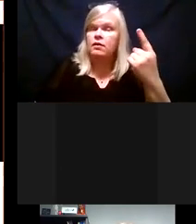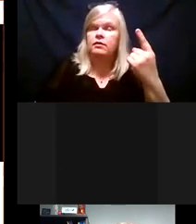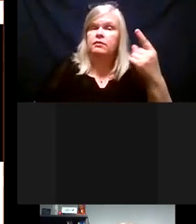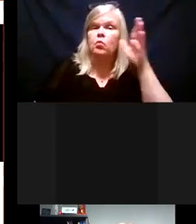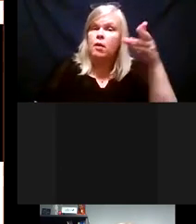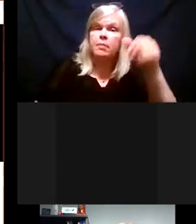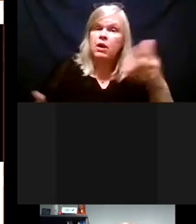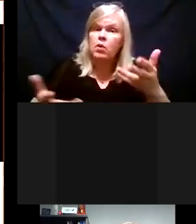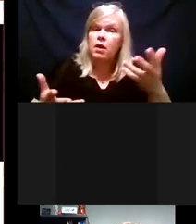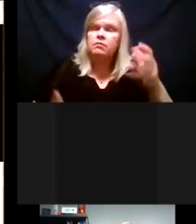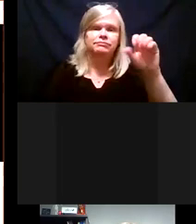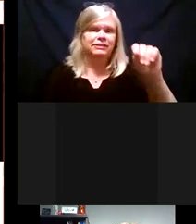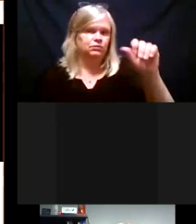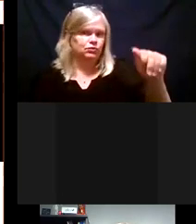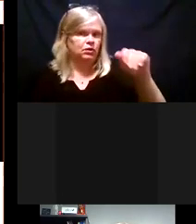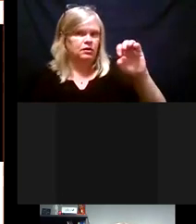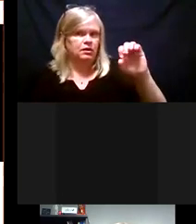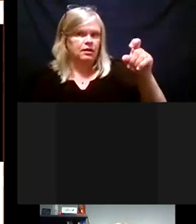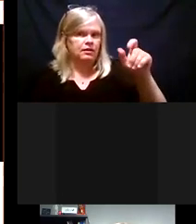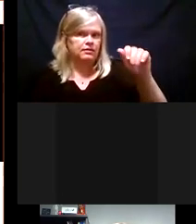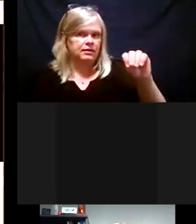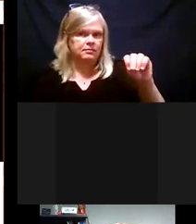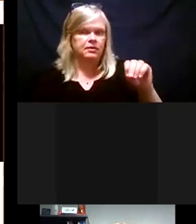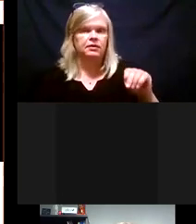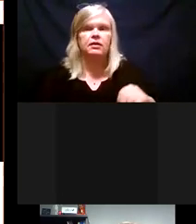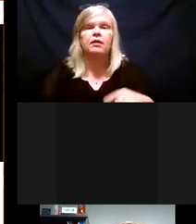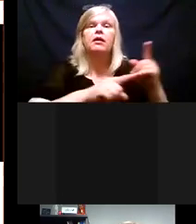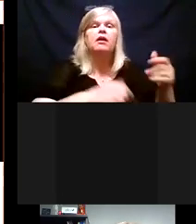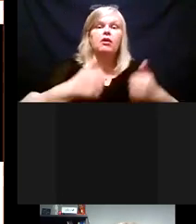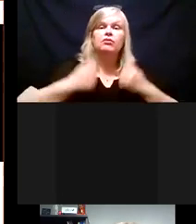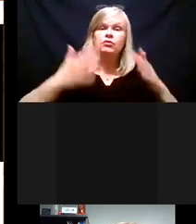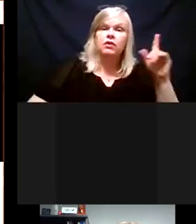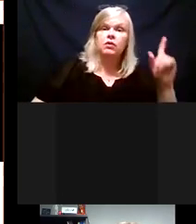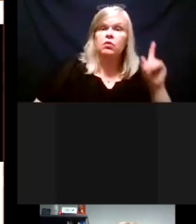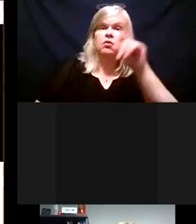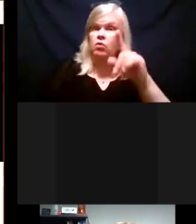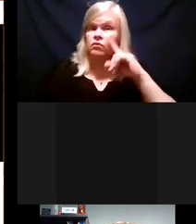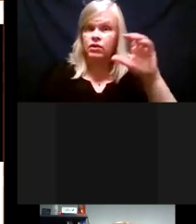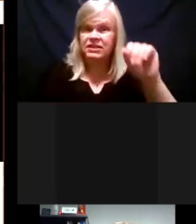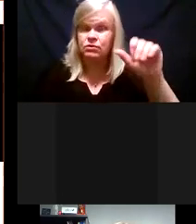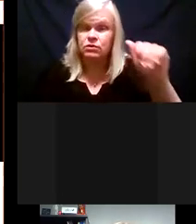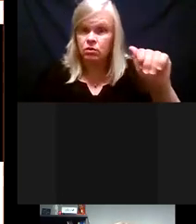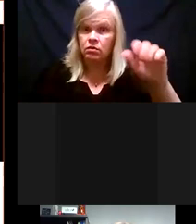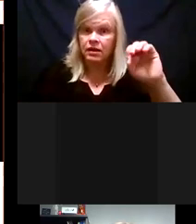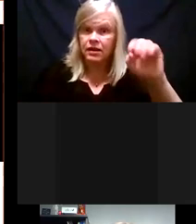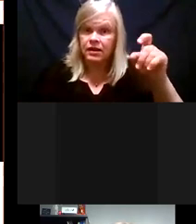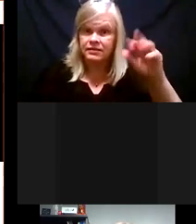SO A SURVIVOR SHOULD NEVER GET A BILL FOR A SEXUAL ASSAULT EXAM. IF THAT EVER HAPPENS, PLEASE LET US KNOW.